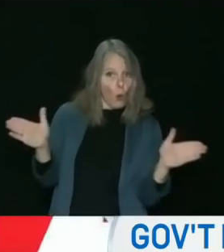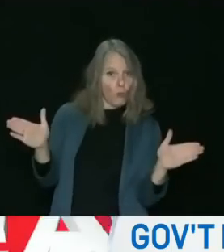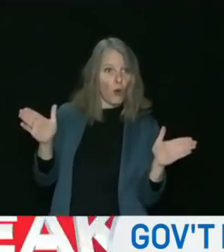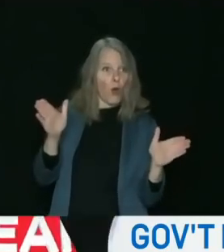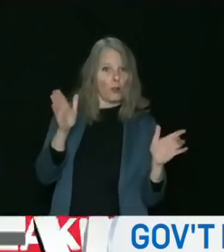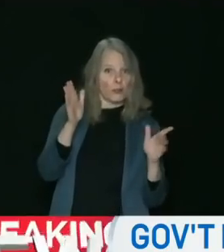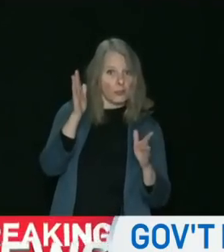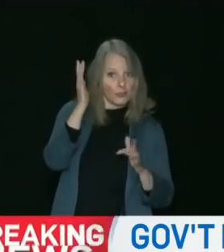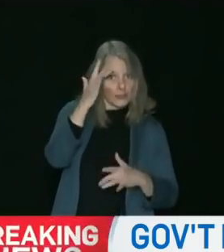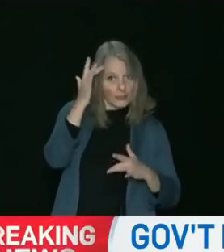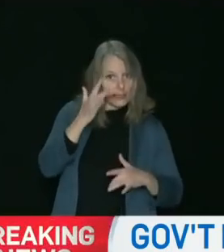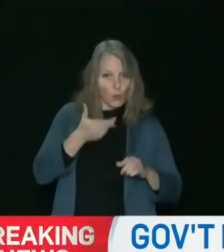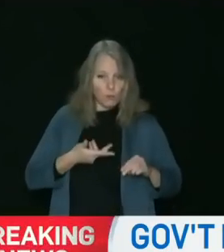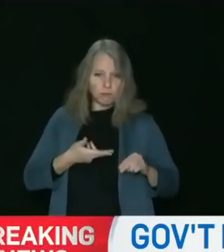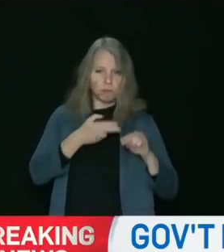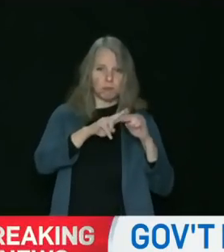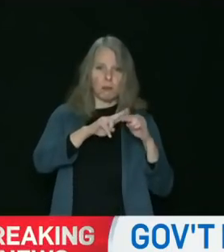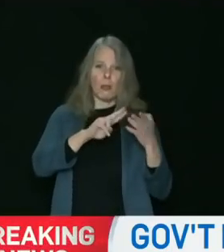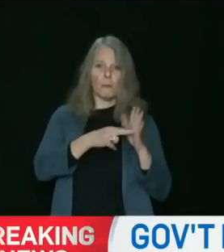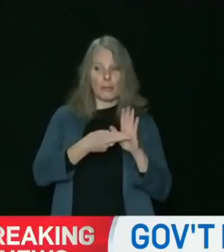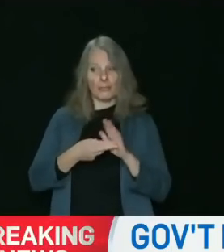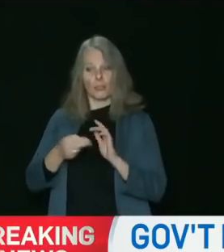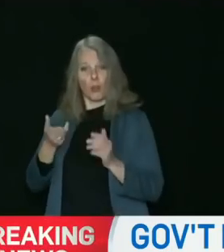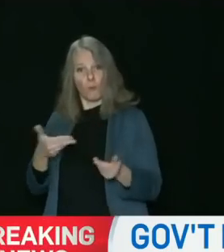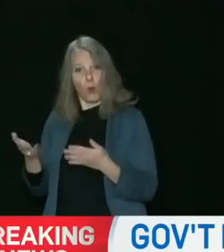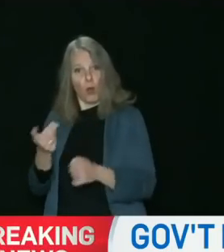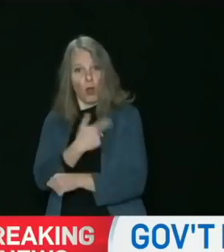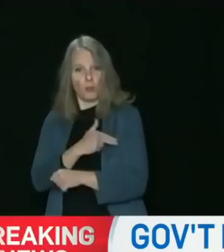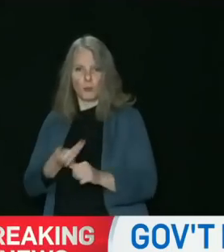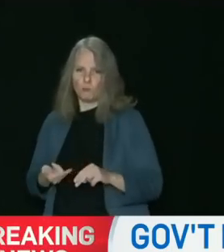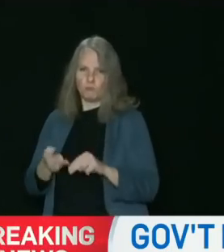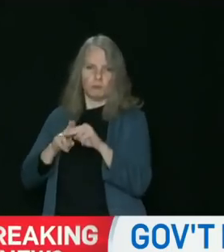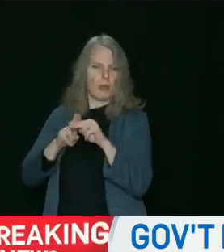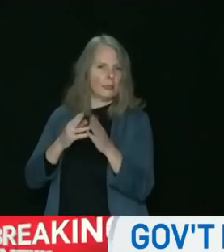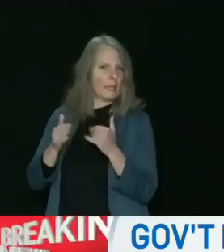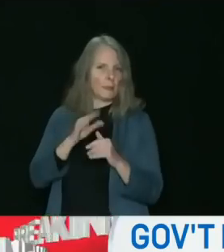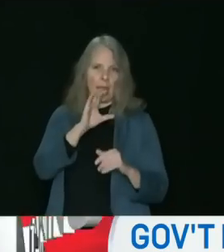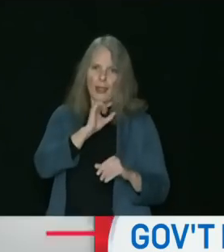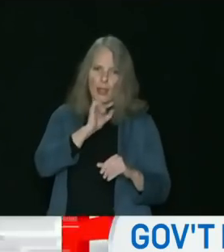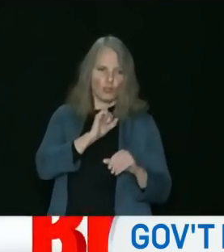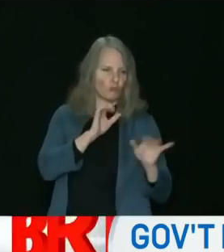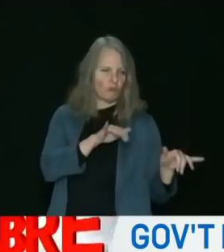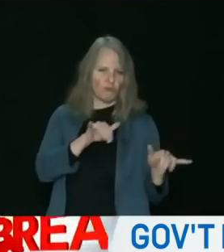SLIDE 6. EVEN IF THE GLOBAL NUMBER OF